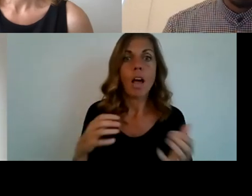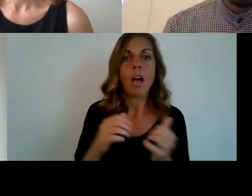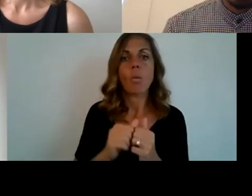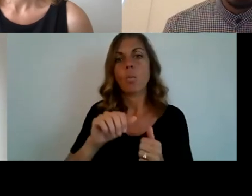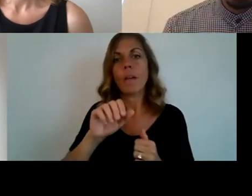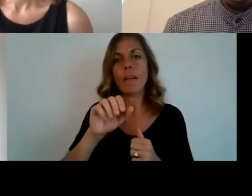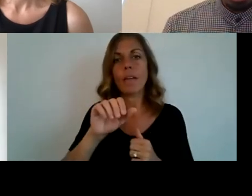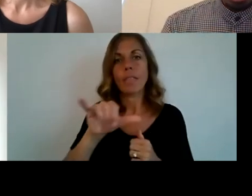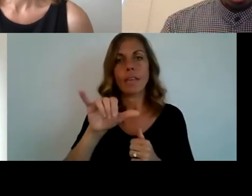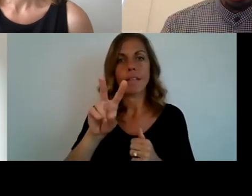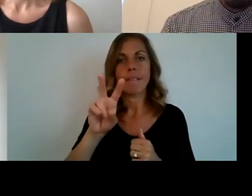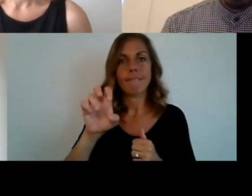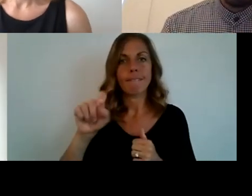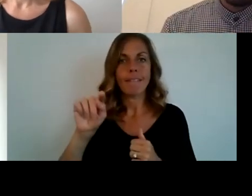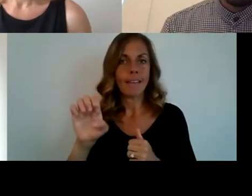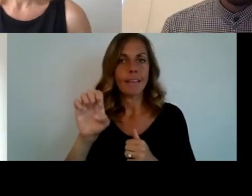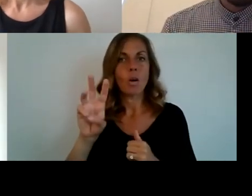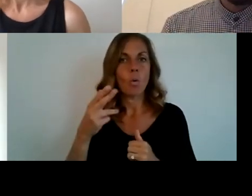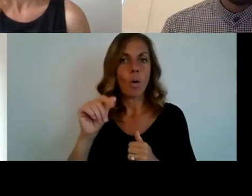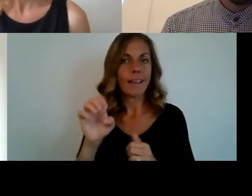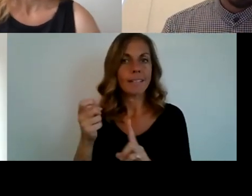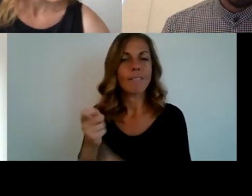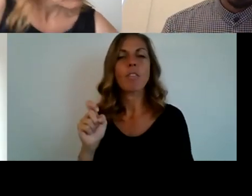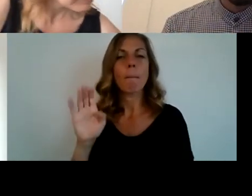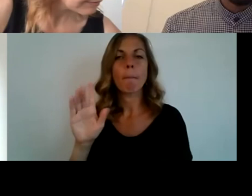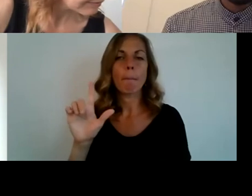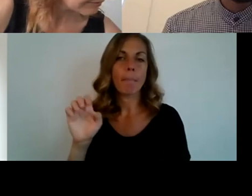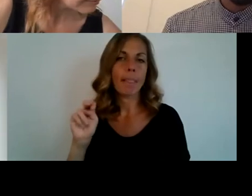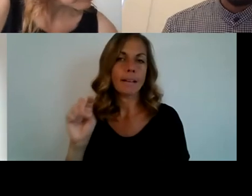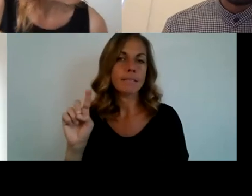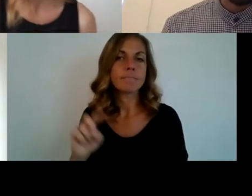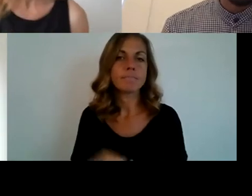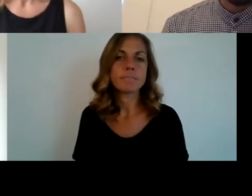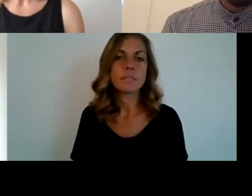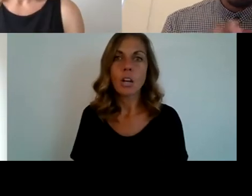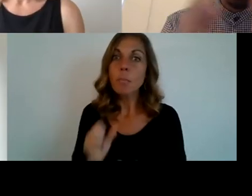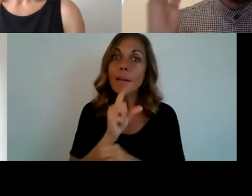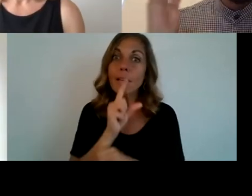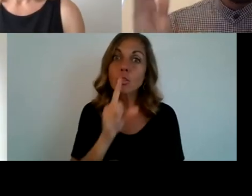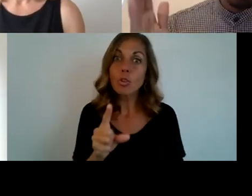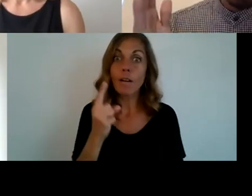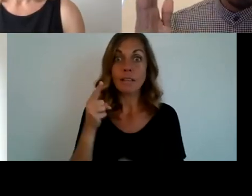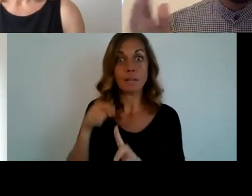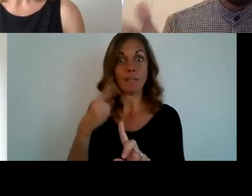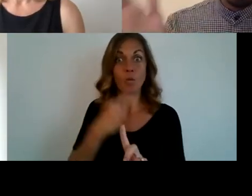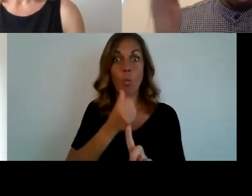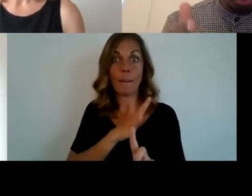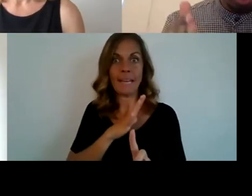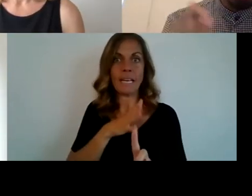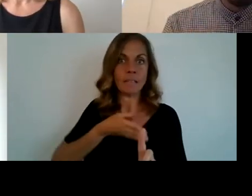at Blend, is make sure particularly for women in leadership, this goes broadly, but women